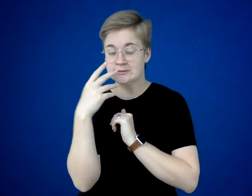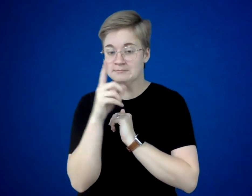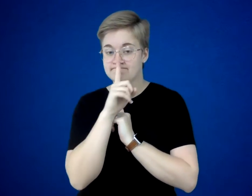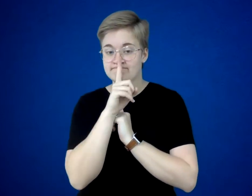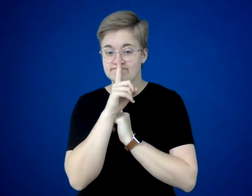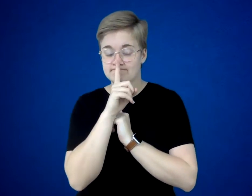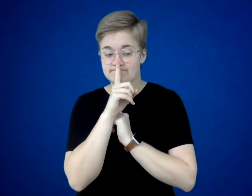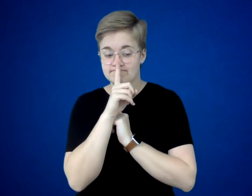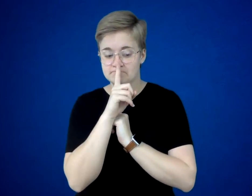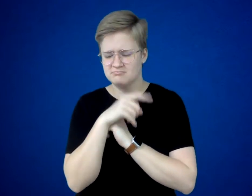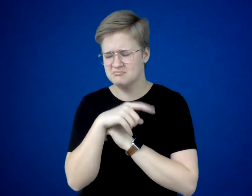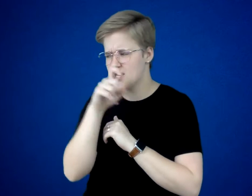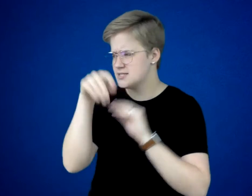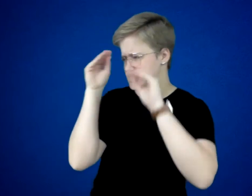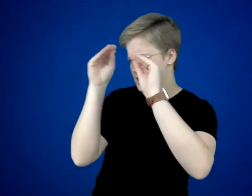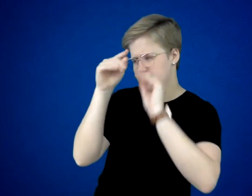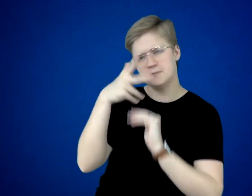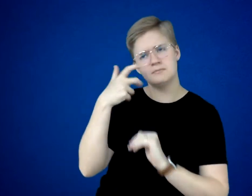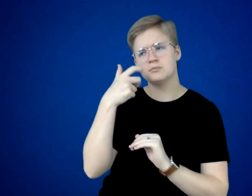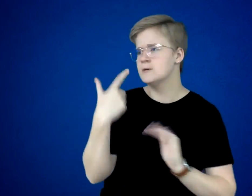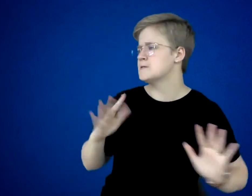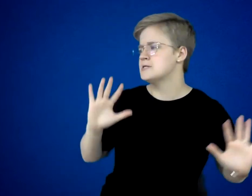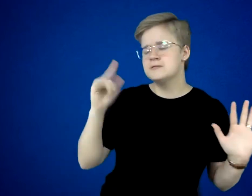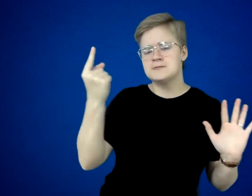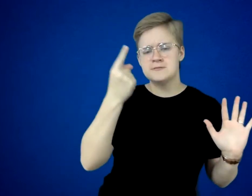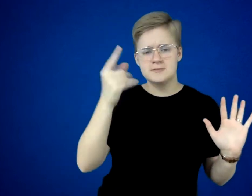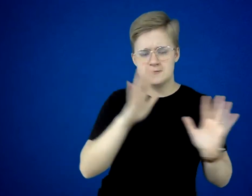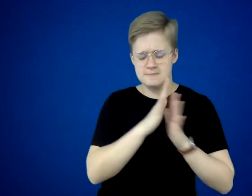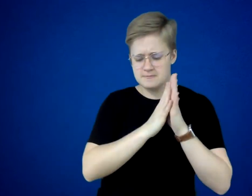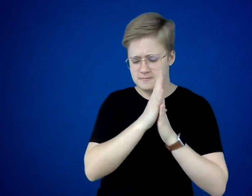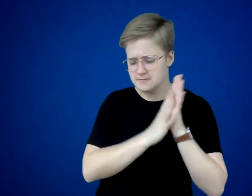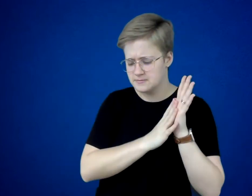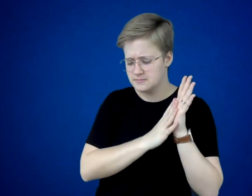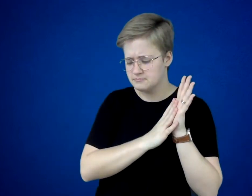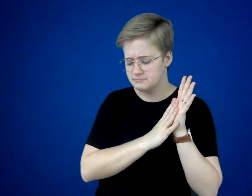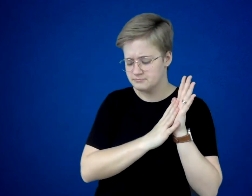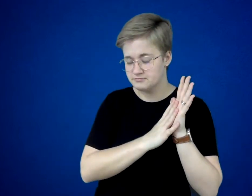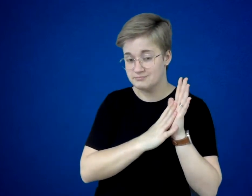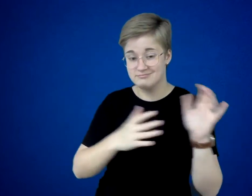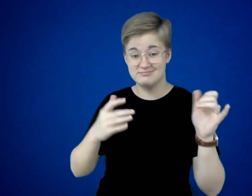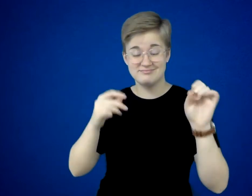“I ought to teach him a lesson,” his father said. The cords in his neck stood out like twigs.